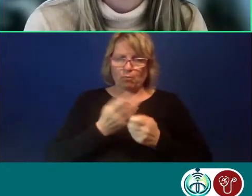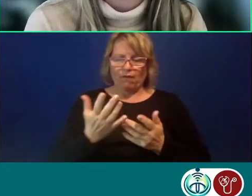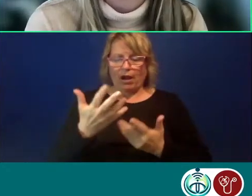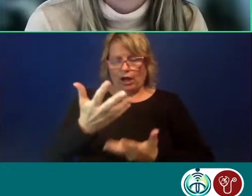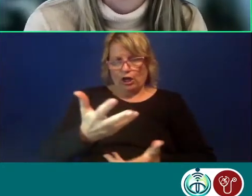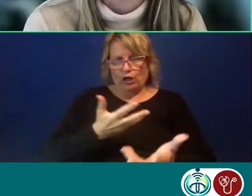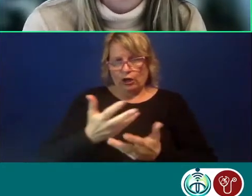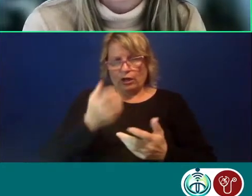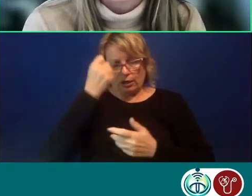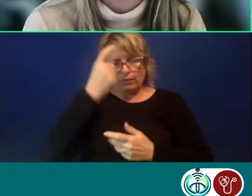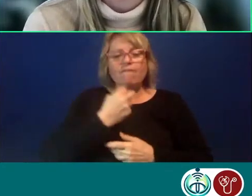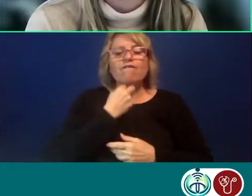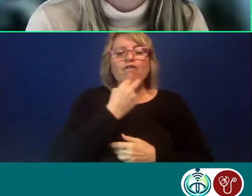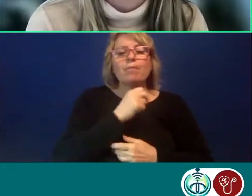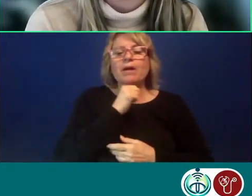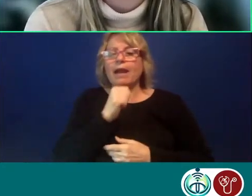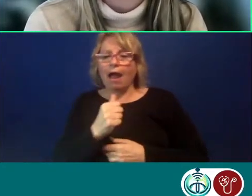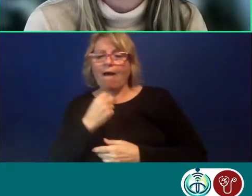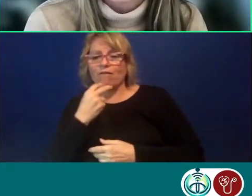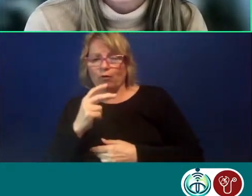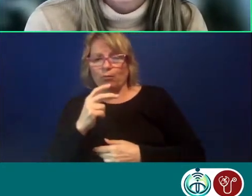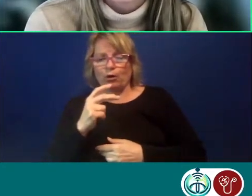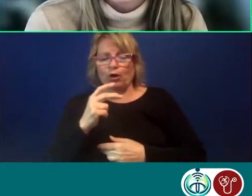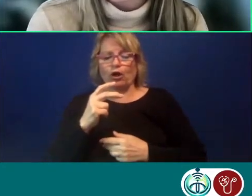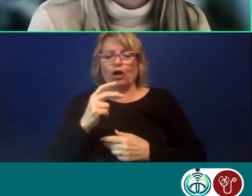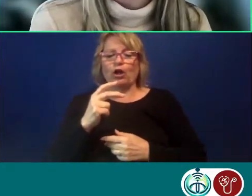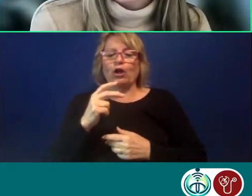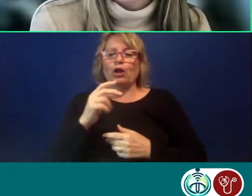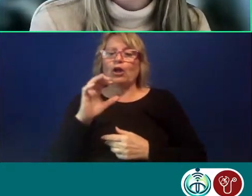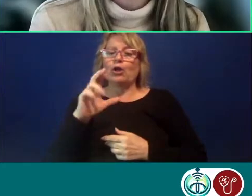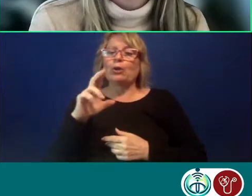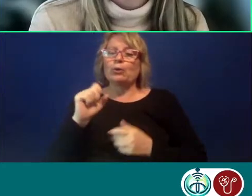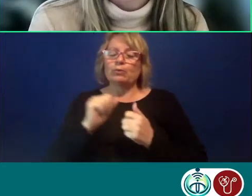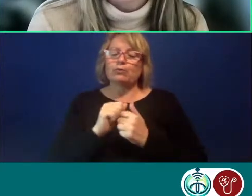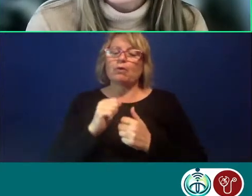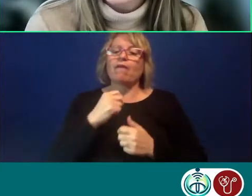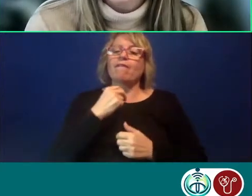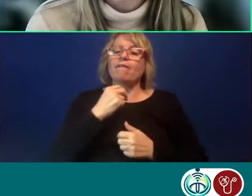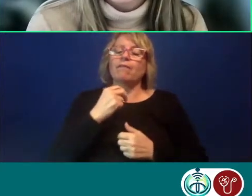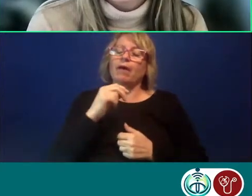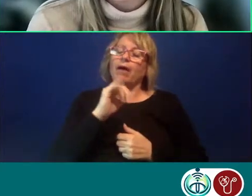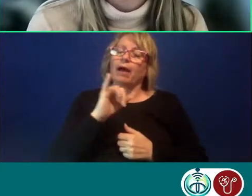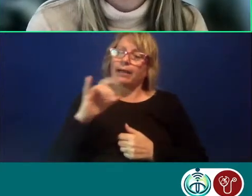and nonverbal cues in autistic and IDD patients. Telehealth can introduce additional complexities